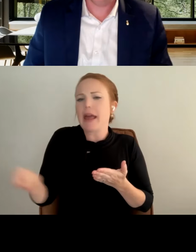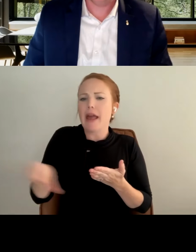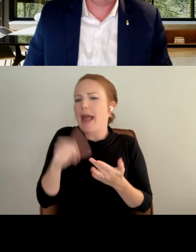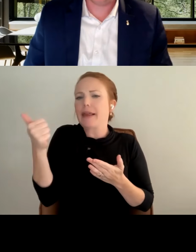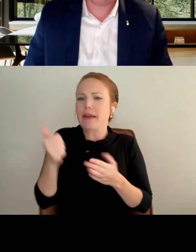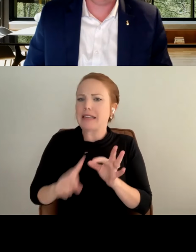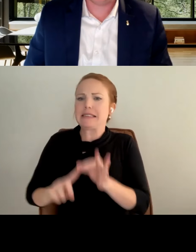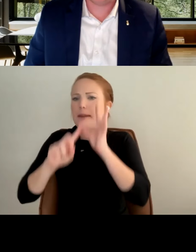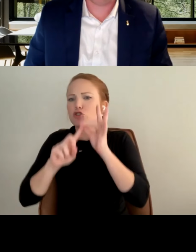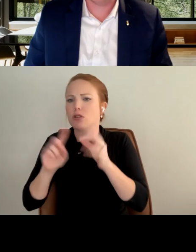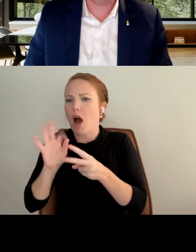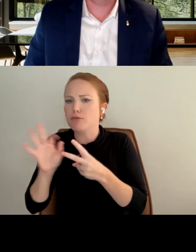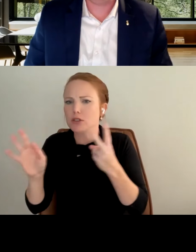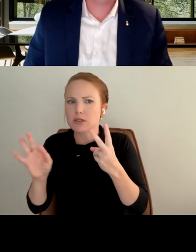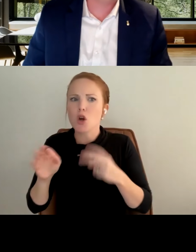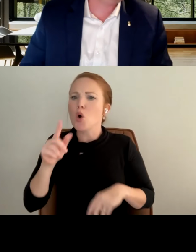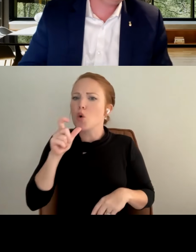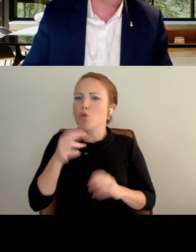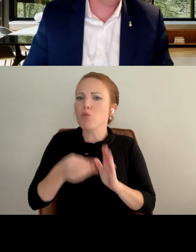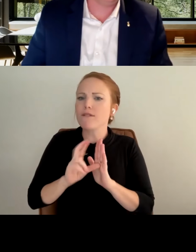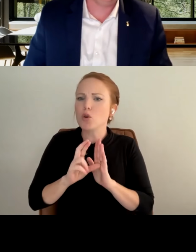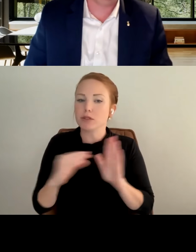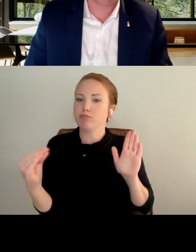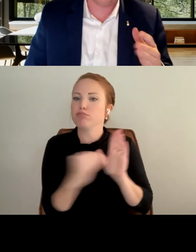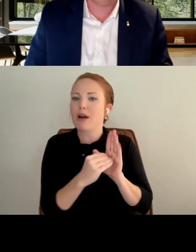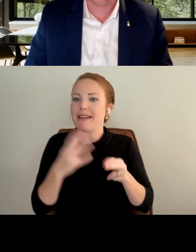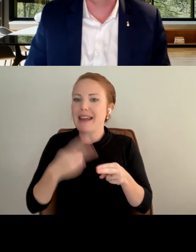that somebody has to put on that form, somebody who's going to take accountability to say I did it.